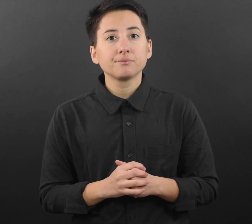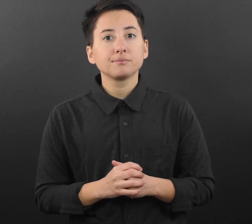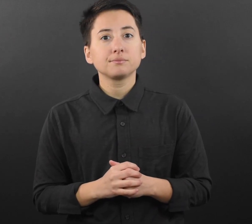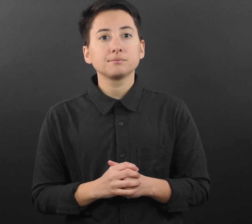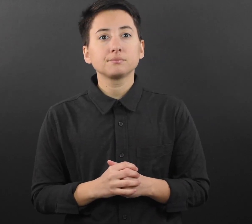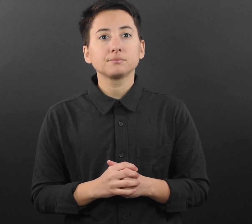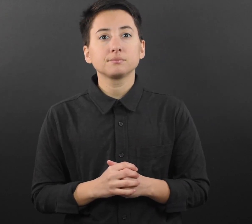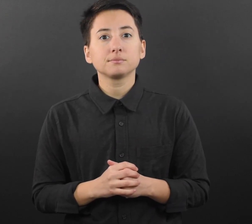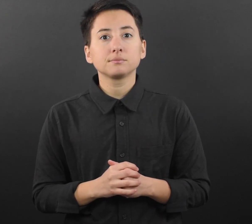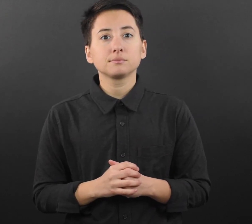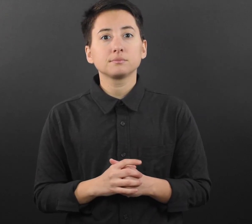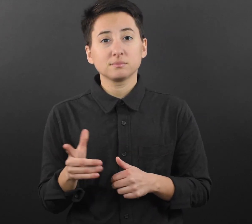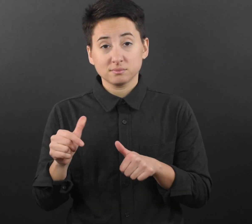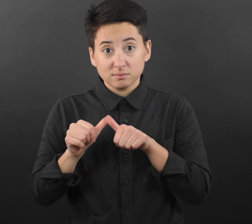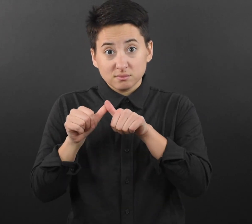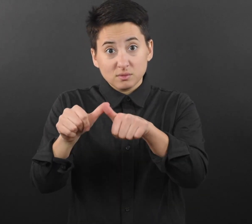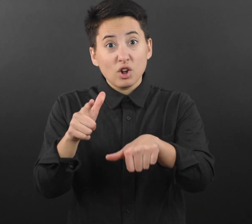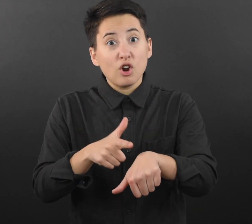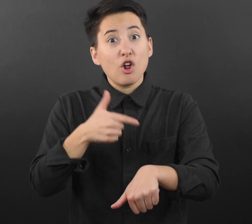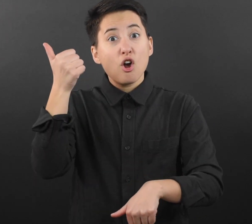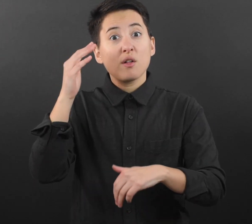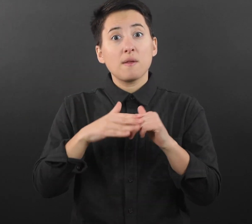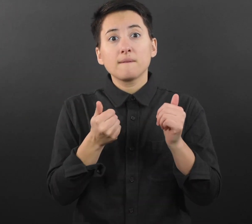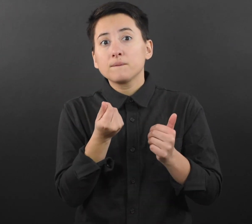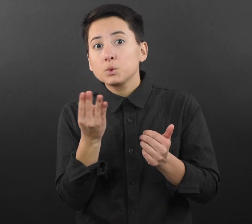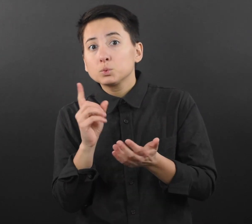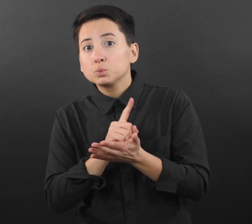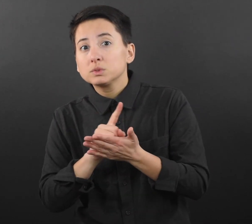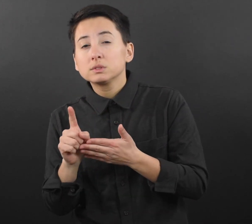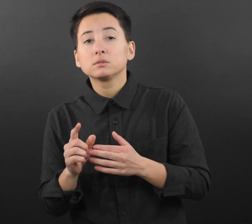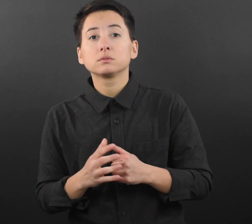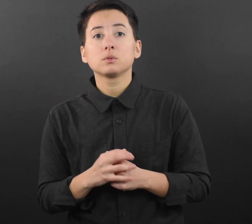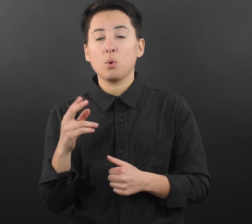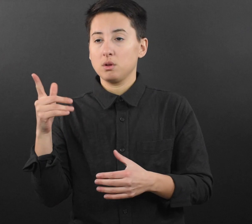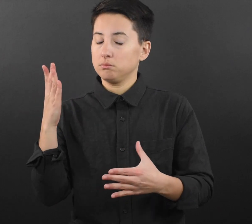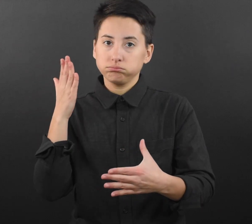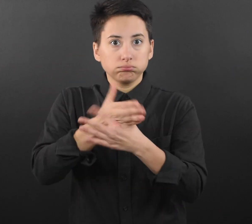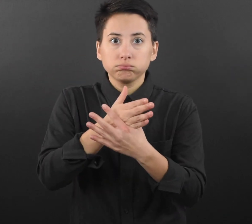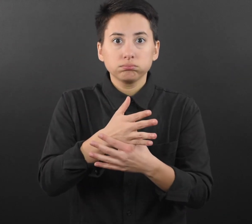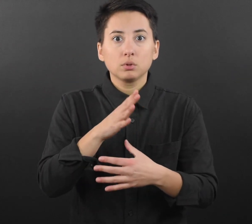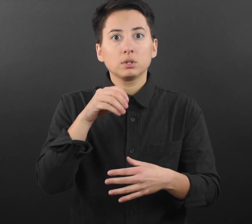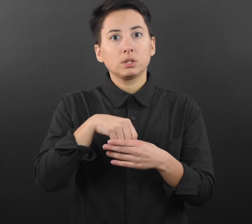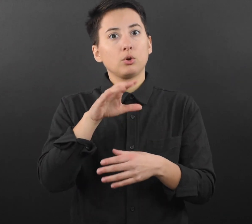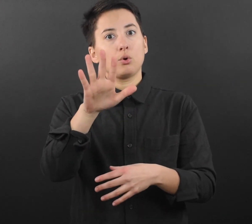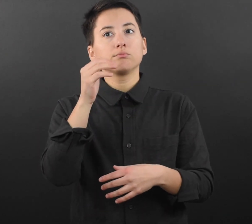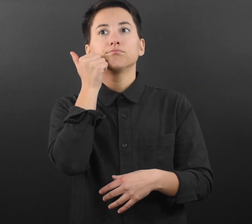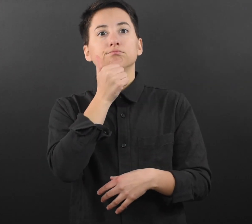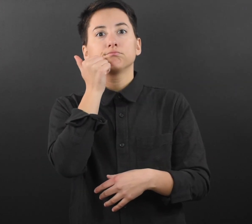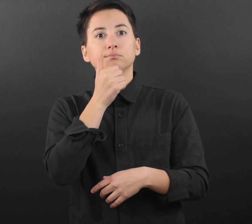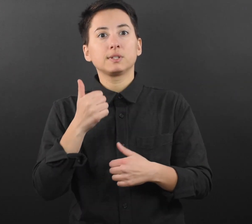that last longer than a few weeks, or that get in the way of normal day-to-day living